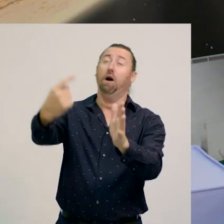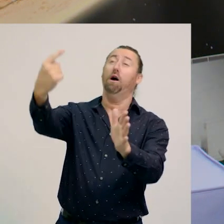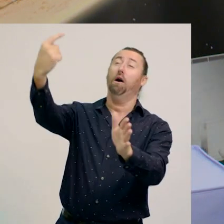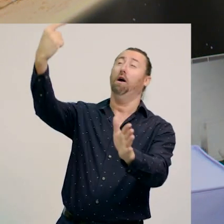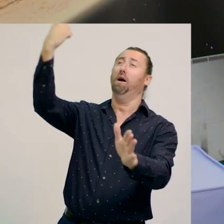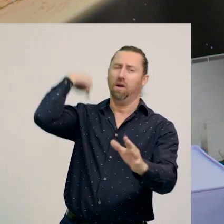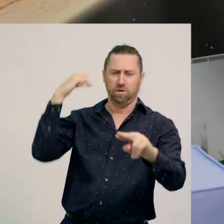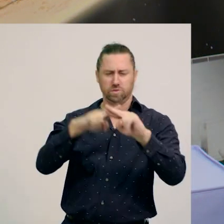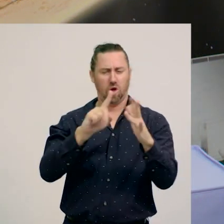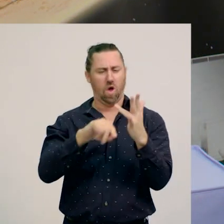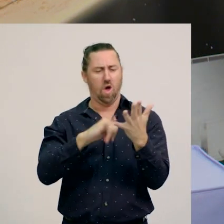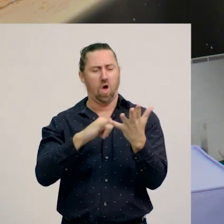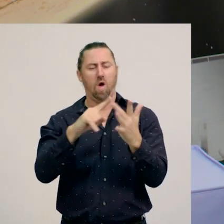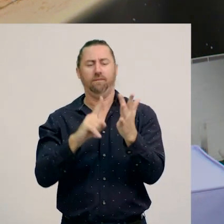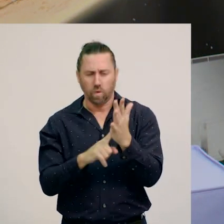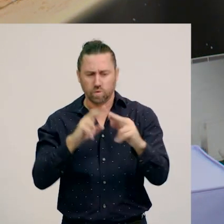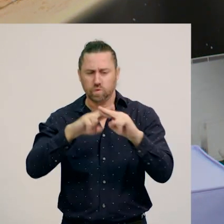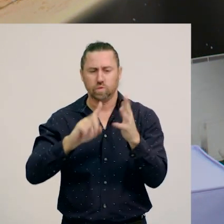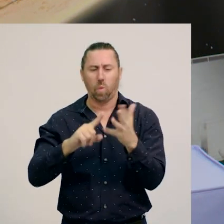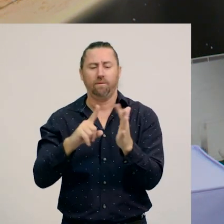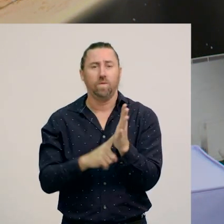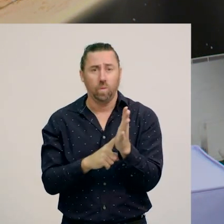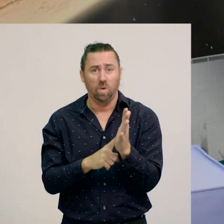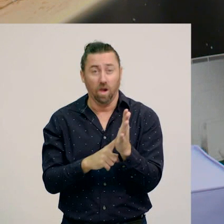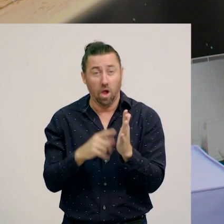Fossil fuels are formed from the remains of ancient plants and animals,